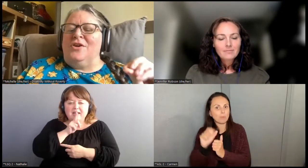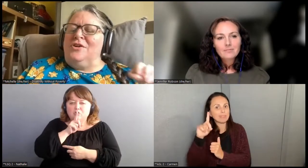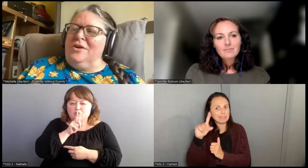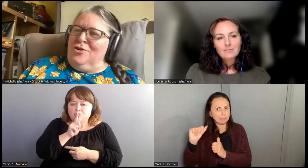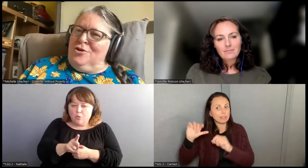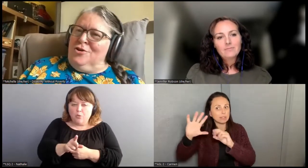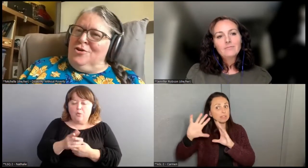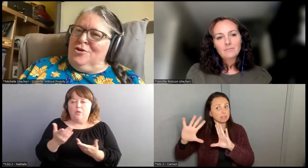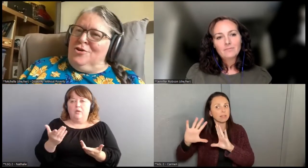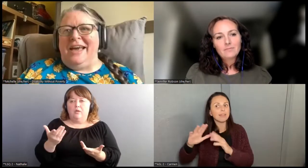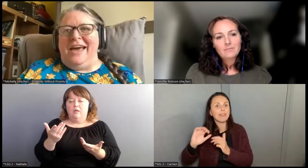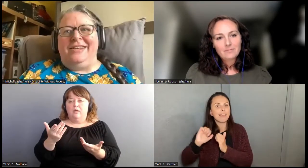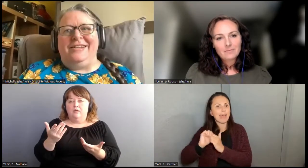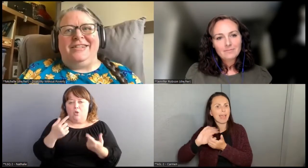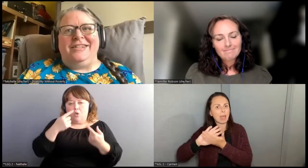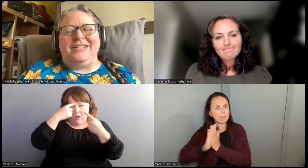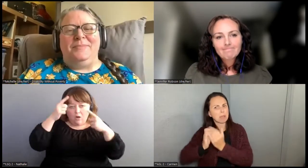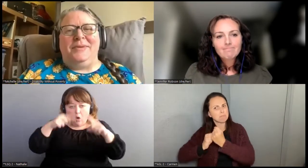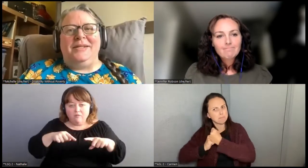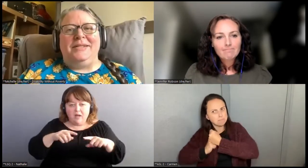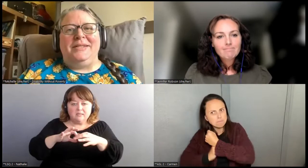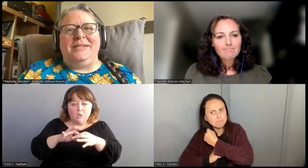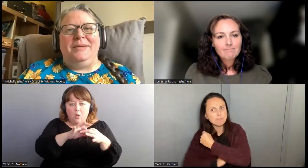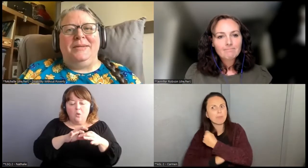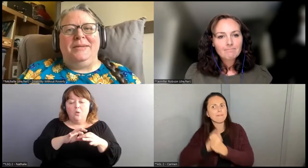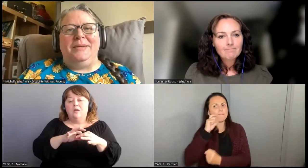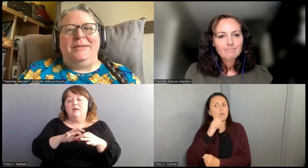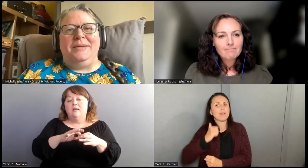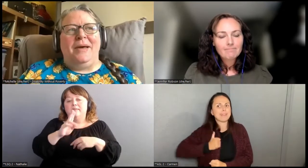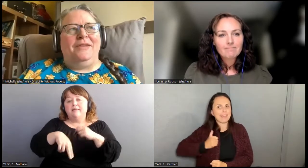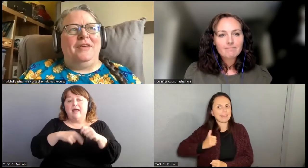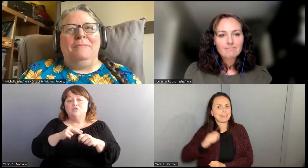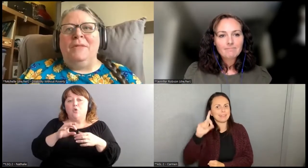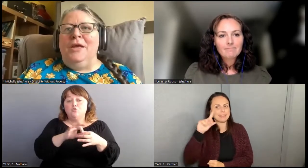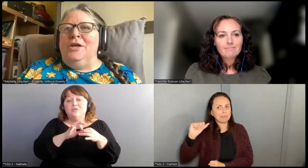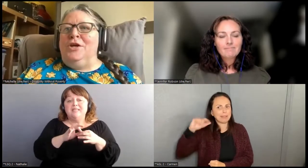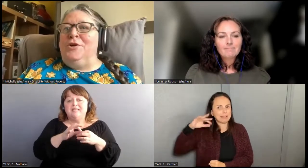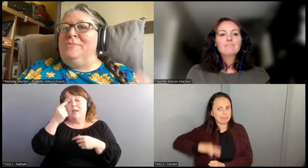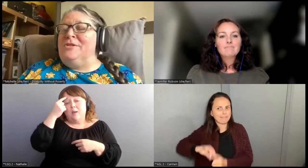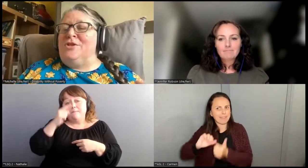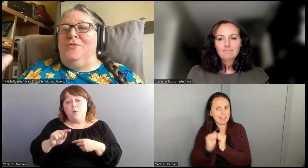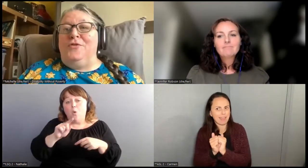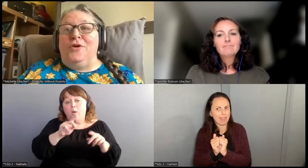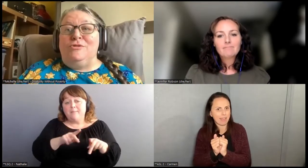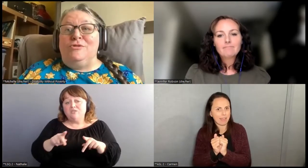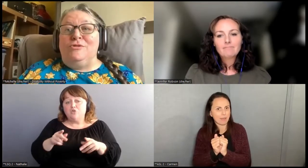DISABILITIES, THE COUNCILLOR STONE FOR THE CANADA DISABILITY BENEFIT. FOR THOSE THAT